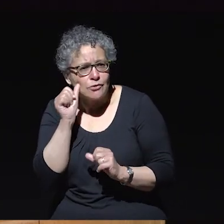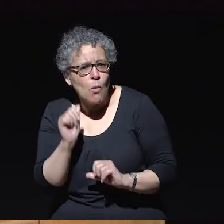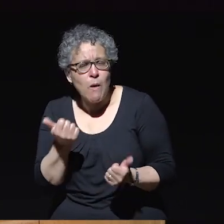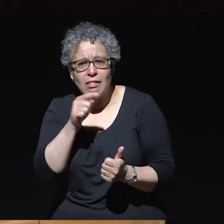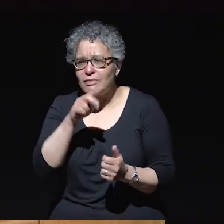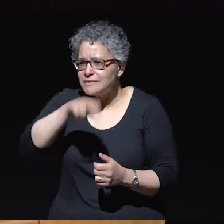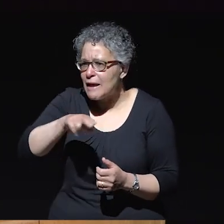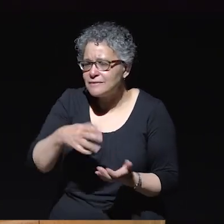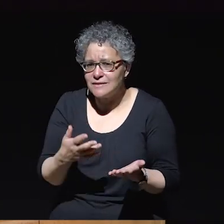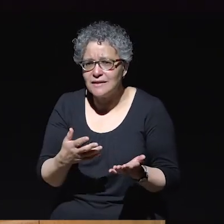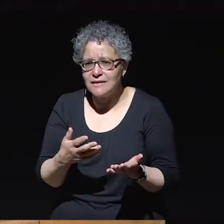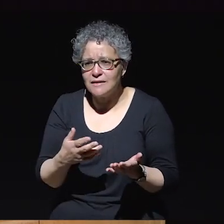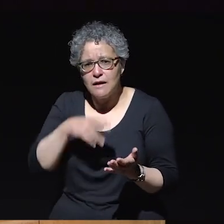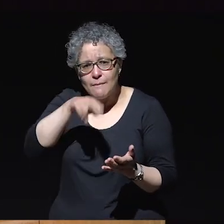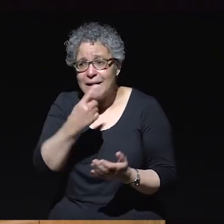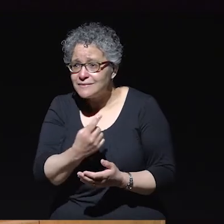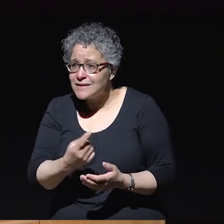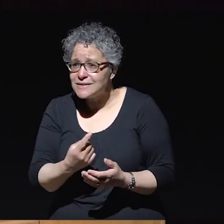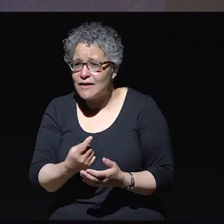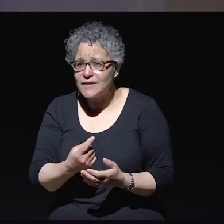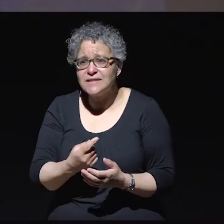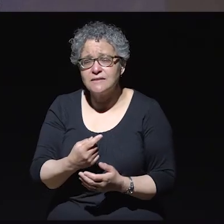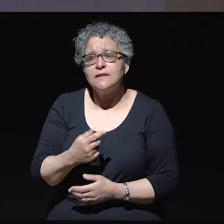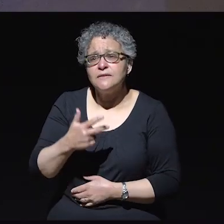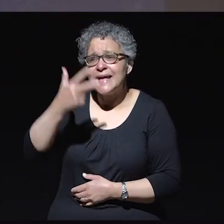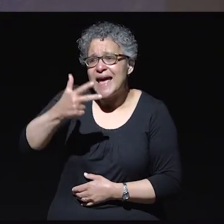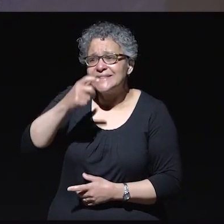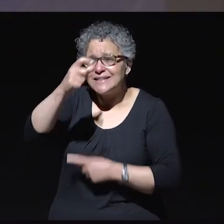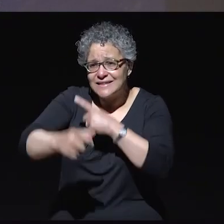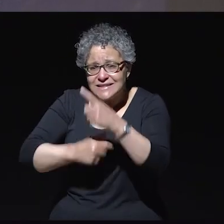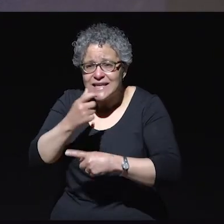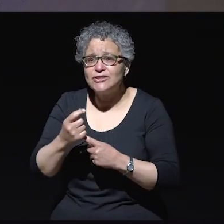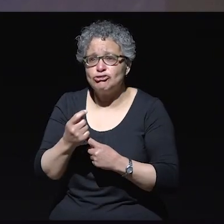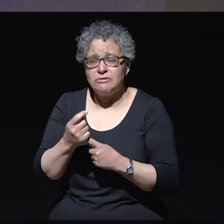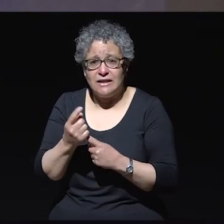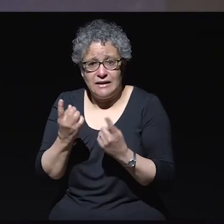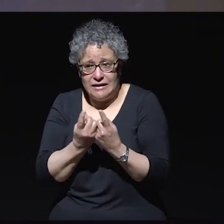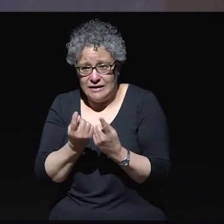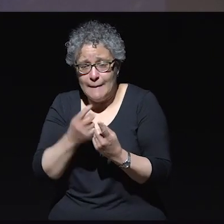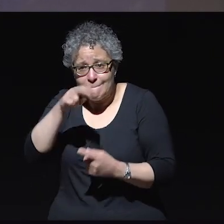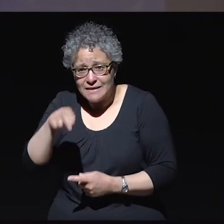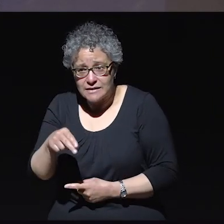although the painting itself, obviously, is an 18th-century object and, therefore, an old object